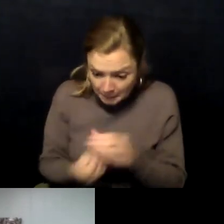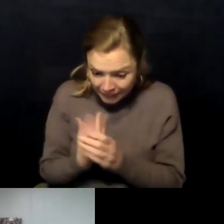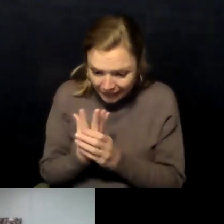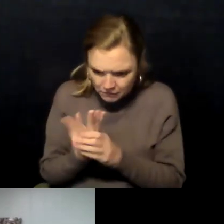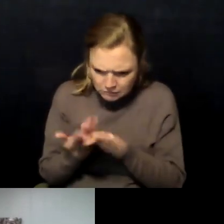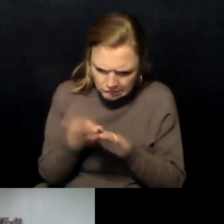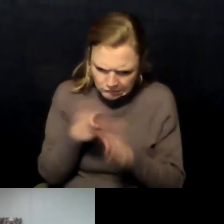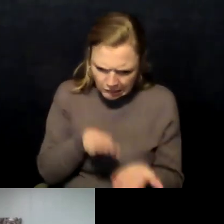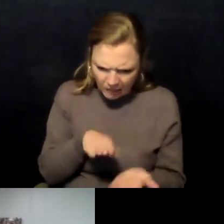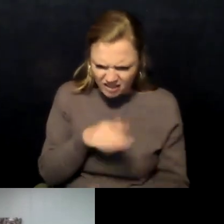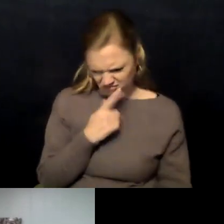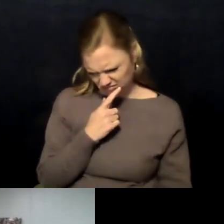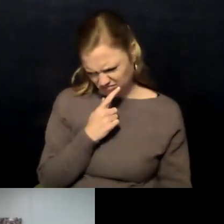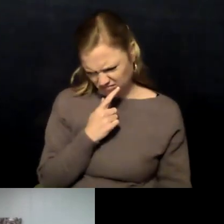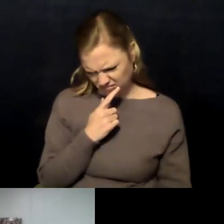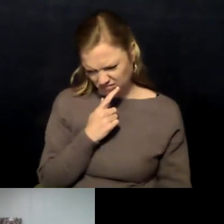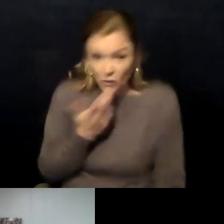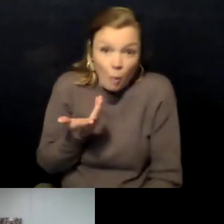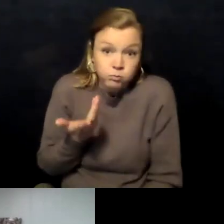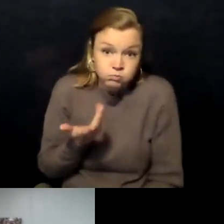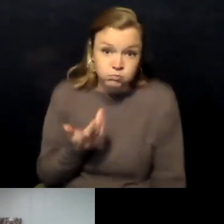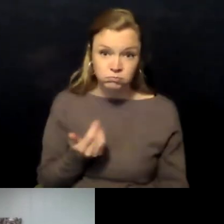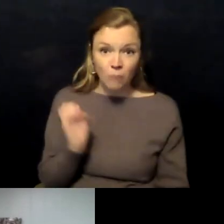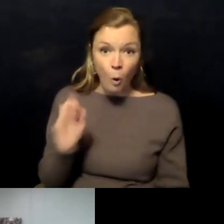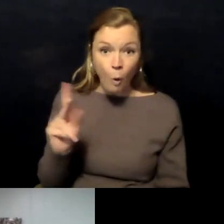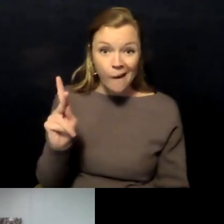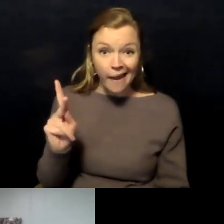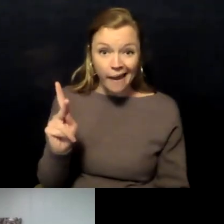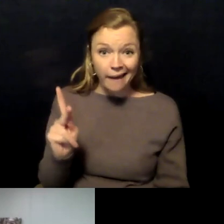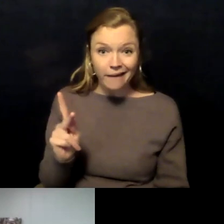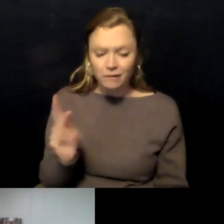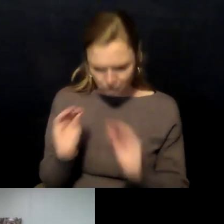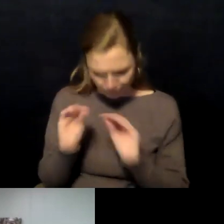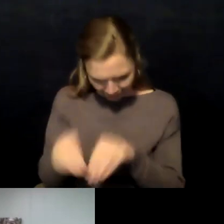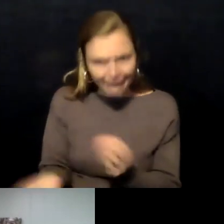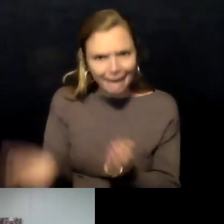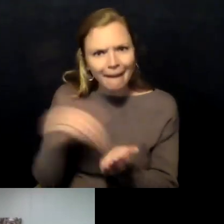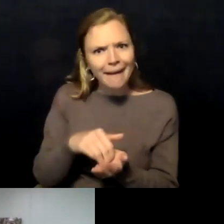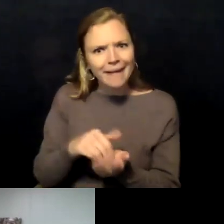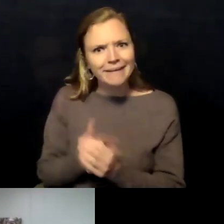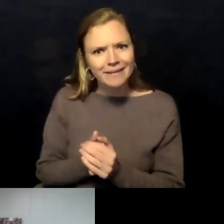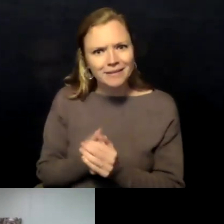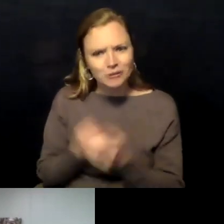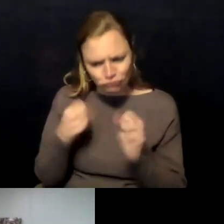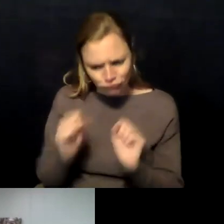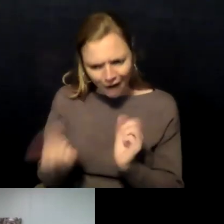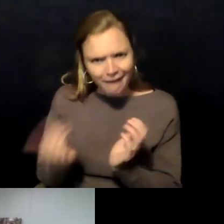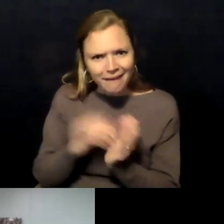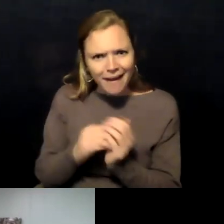again. So yeah, I'd definitely say plant a garden. No matter whether it's food or just something pretty that you